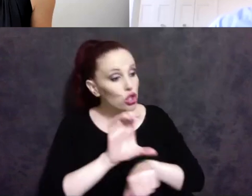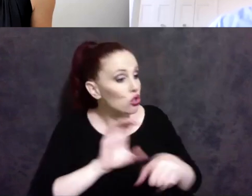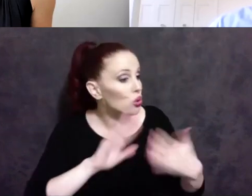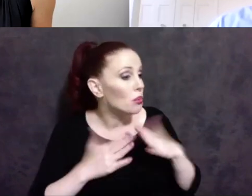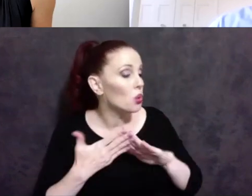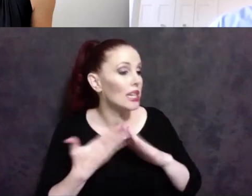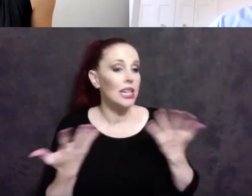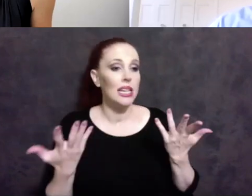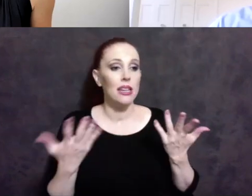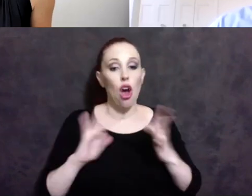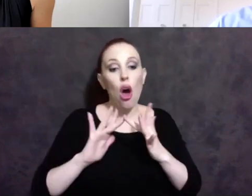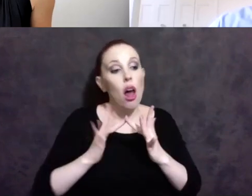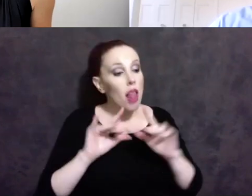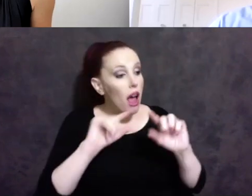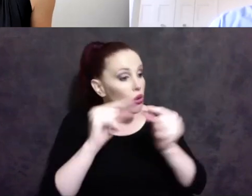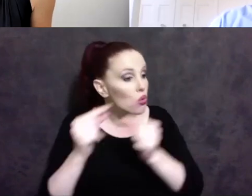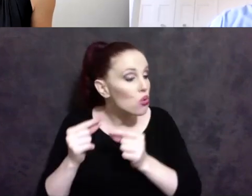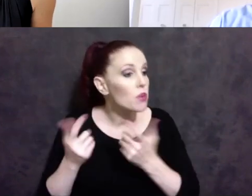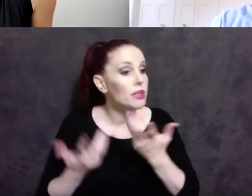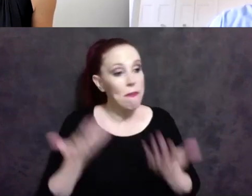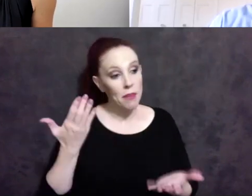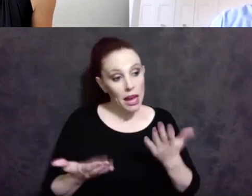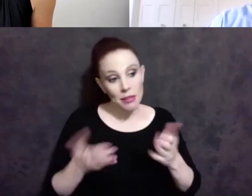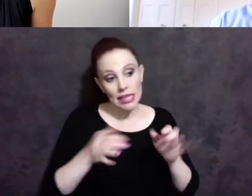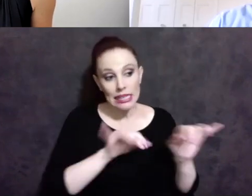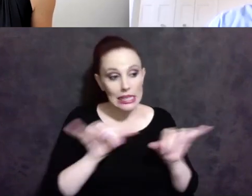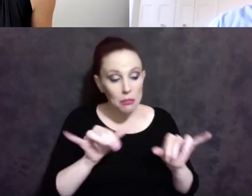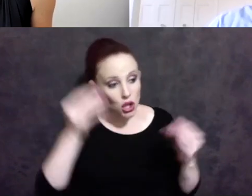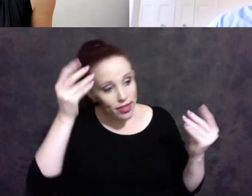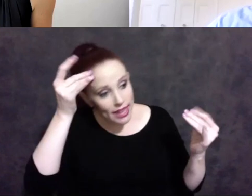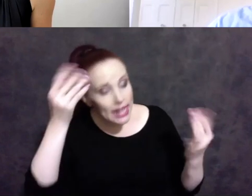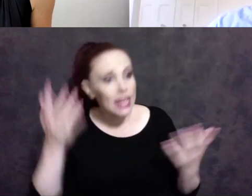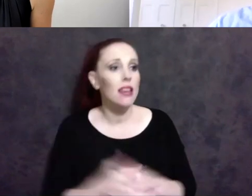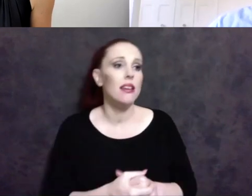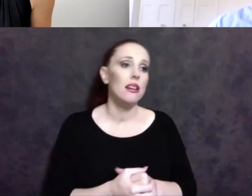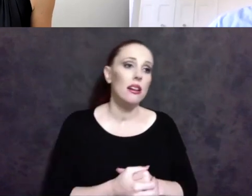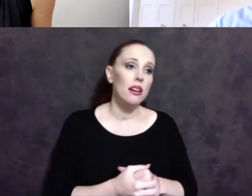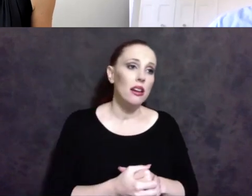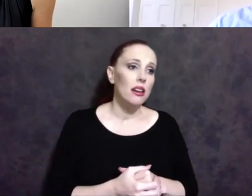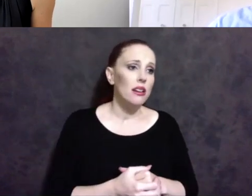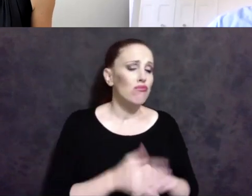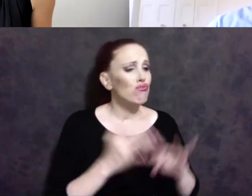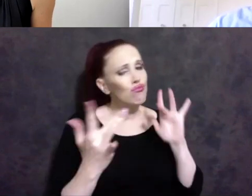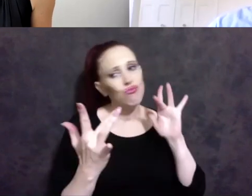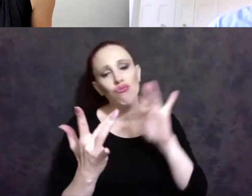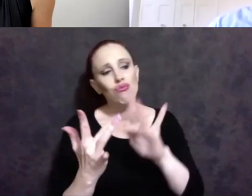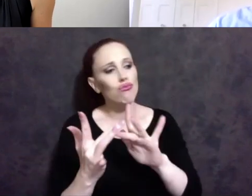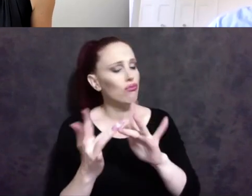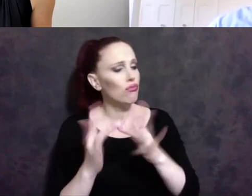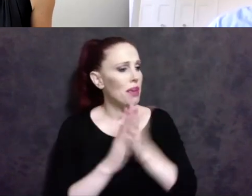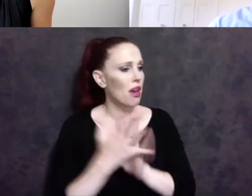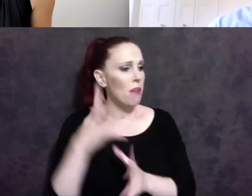online groups that are maybe similar thinking, reach out and become part of a larger community.